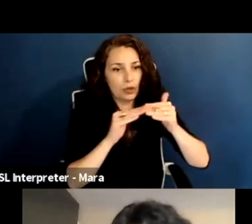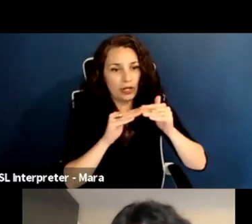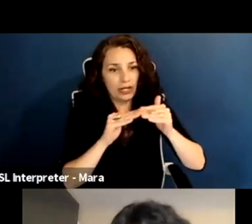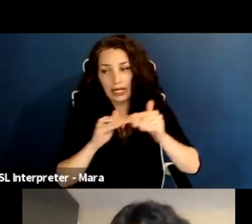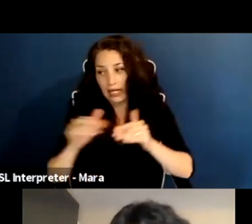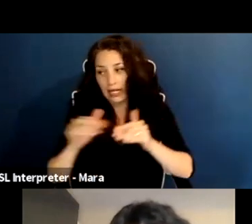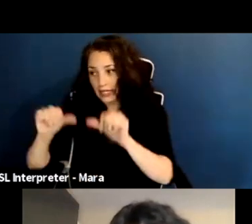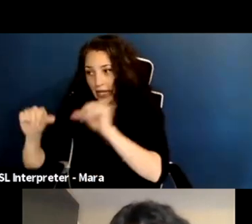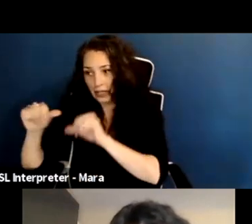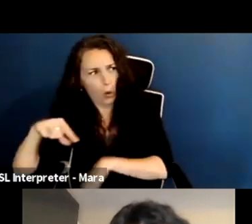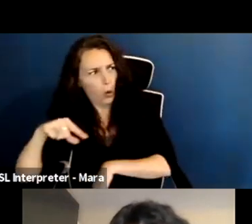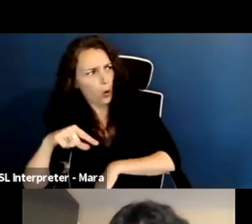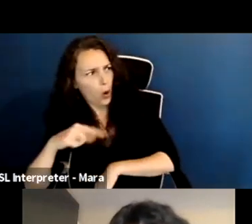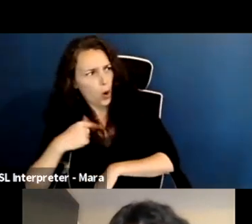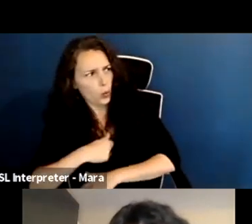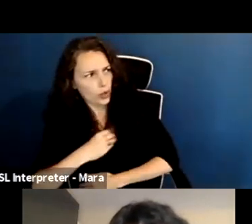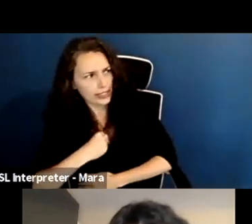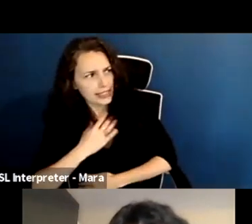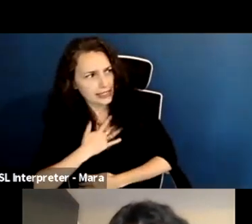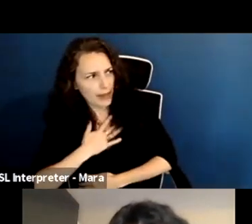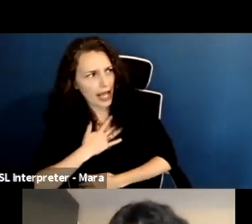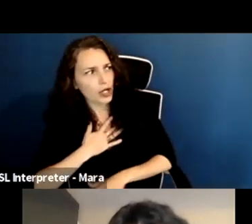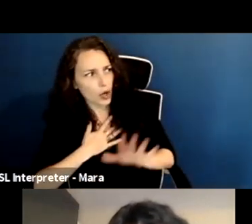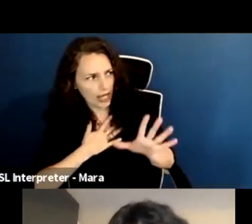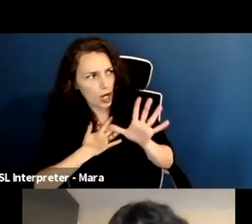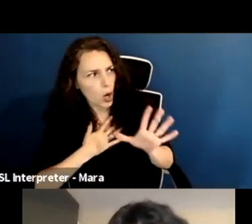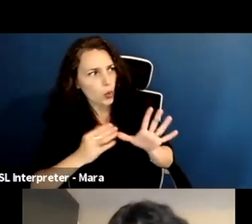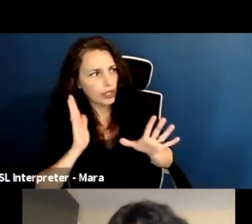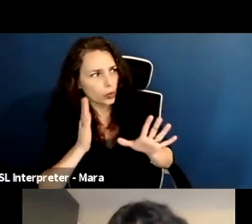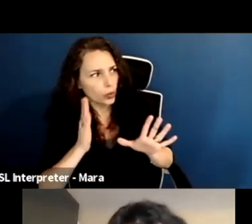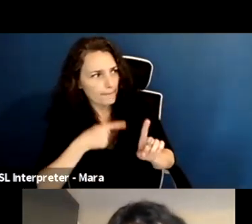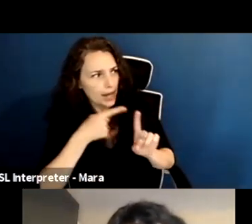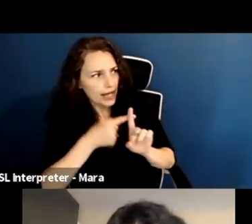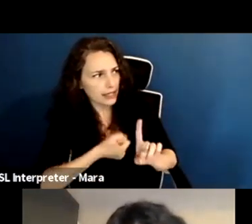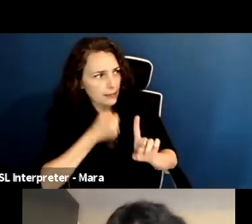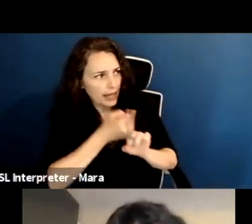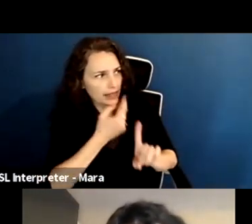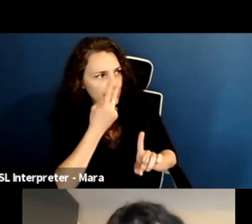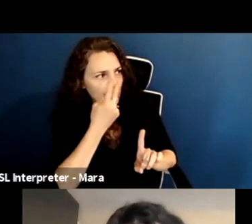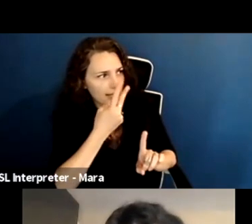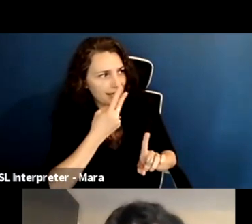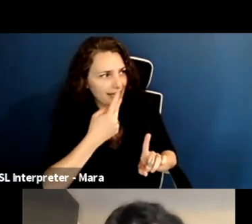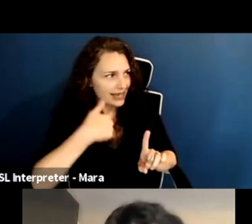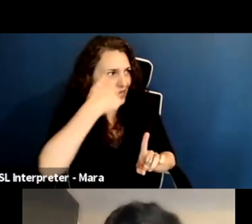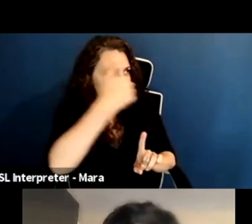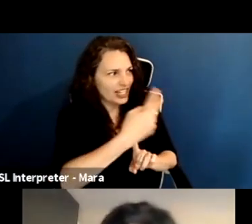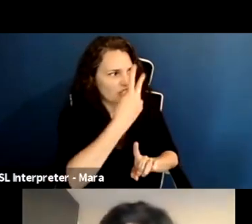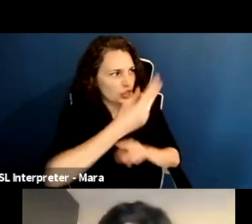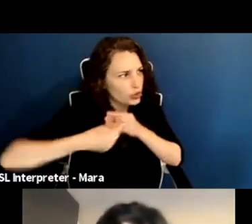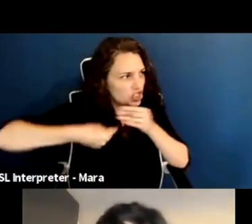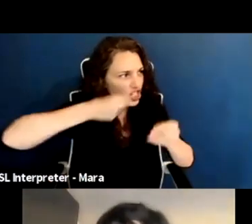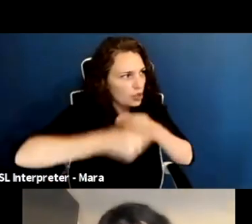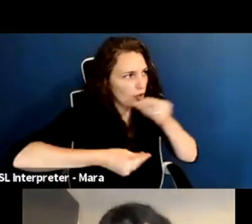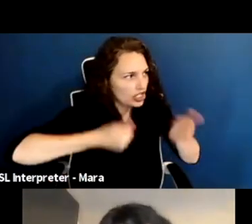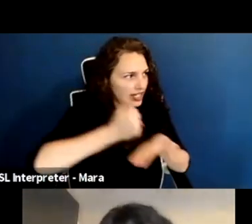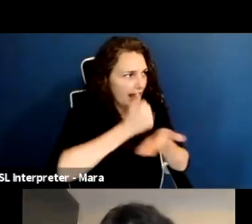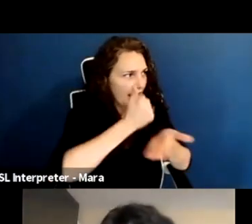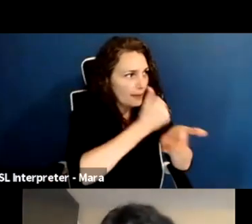"that's gonna positively impact the next two generations "but can we do that?" I'm like, "Come on." 'Cause the next two generations are gonna come